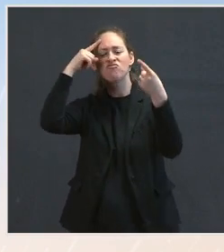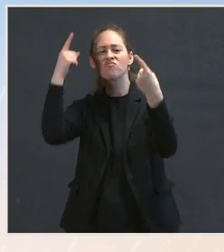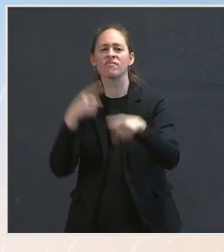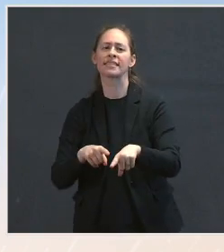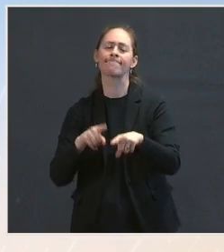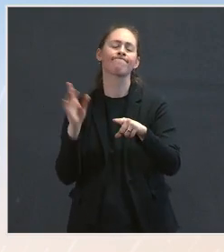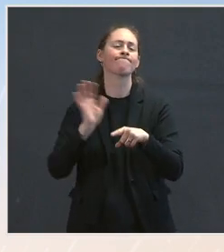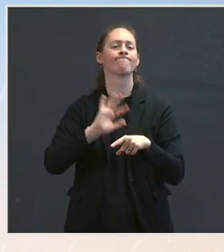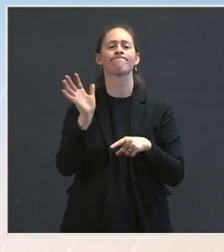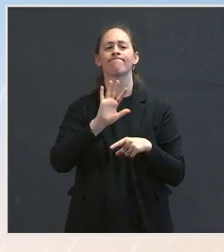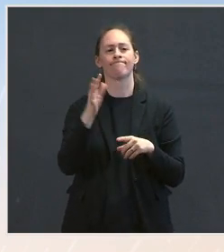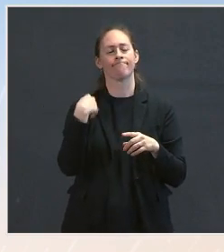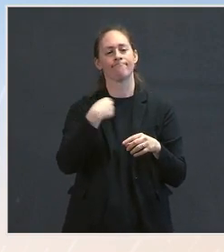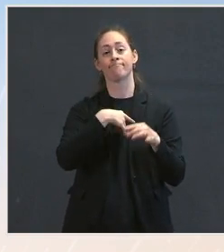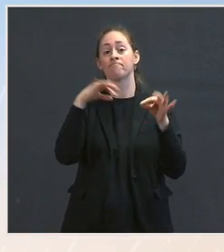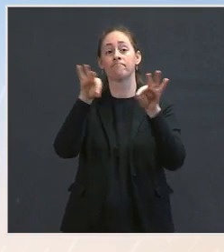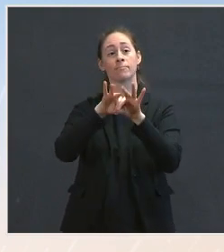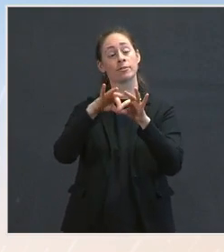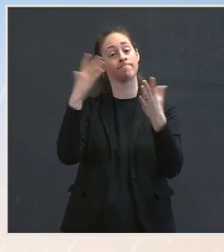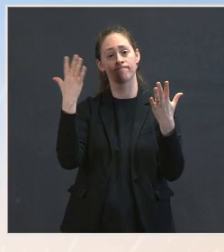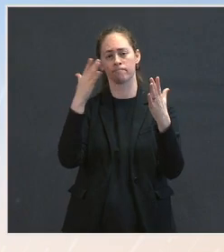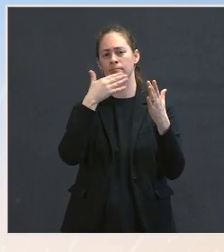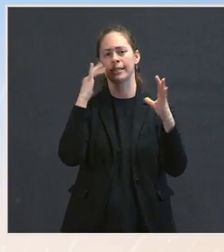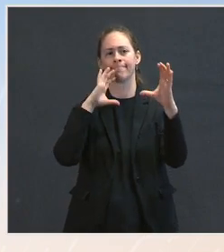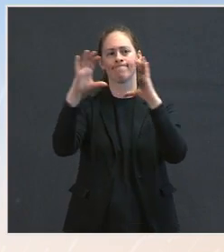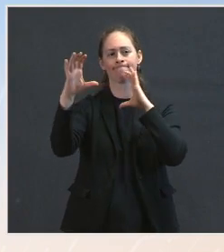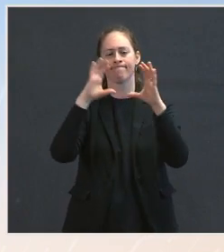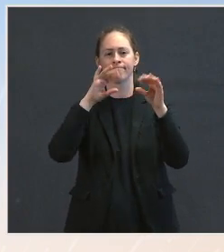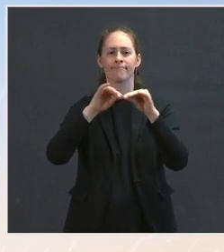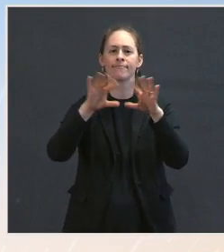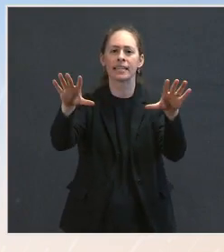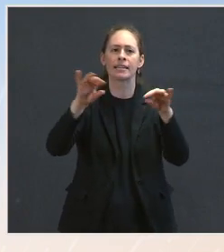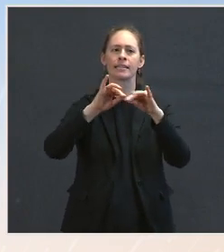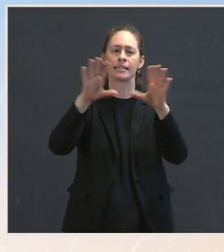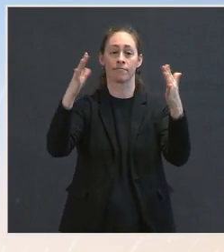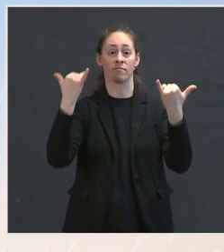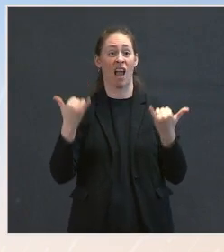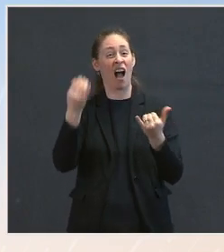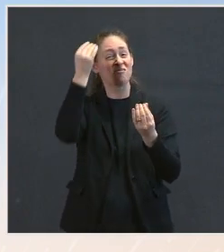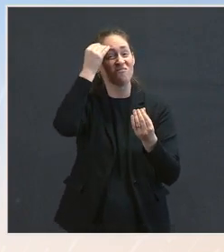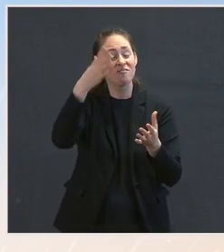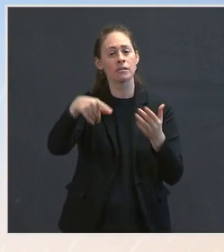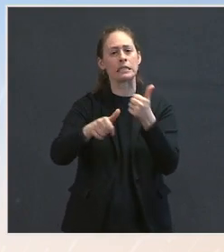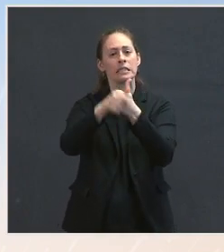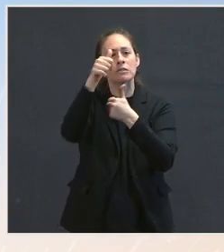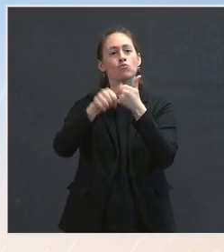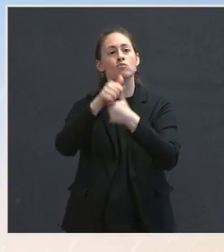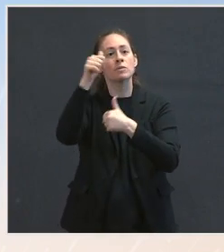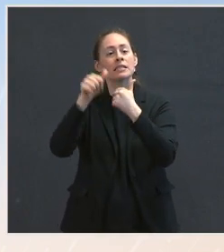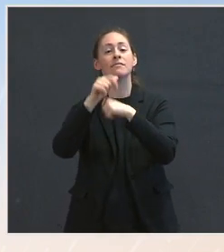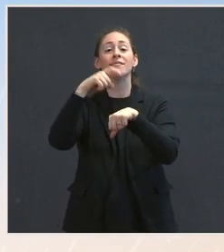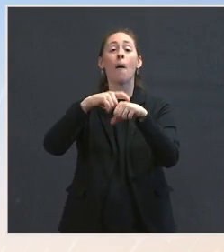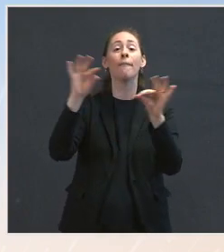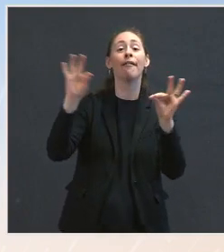more effectively about how this is a dangerous time to travel; this is a dangerous time for families to come, for children to come.